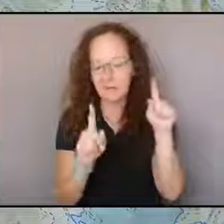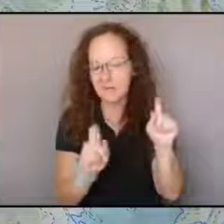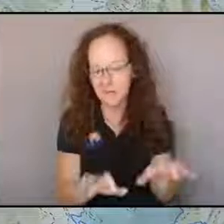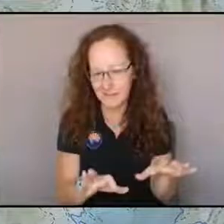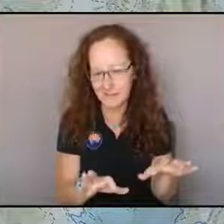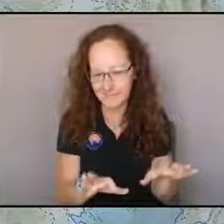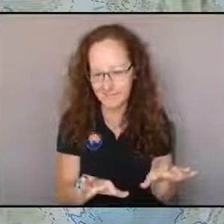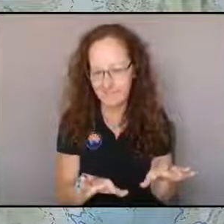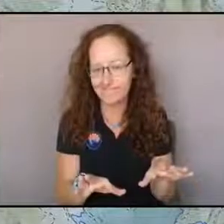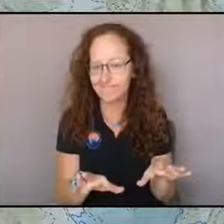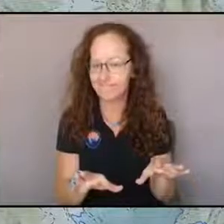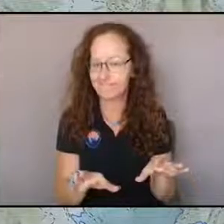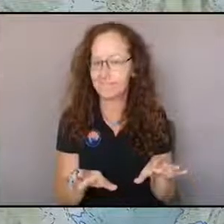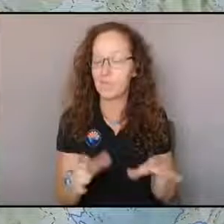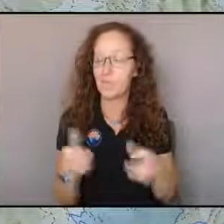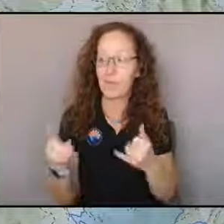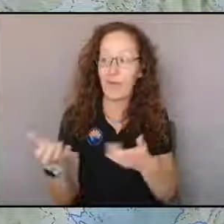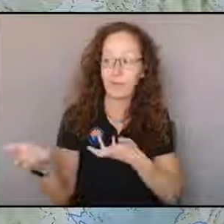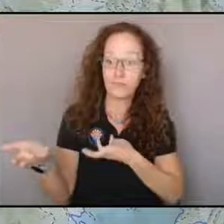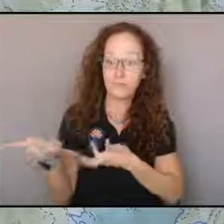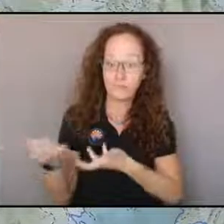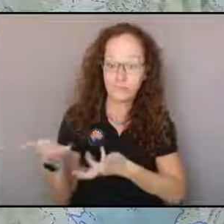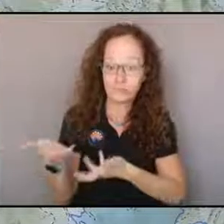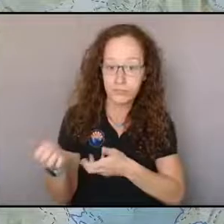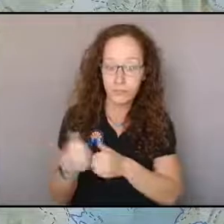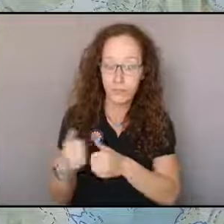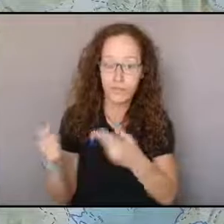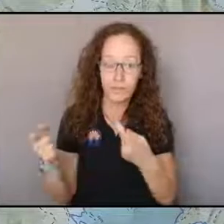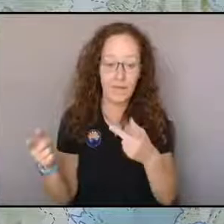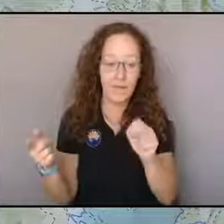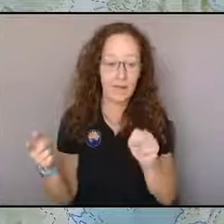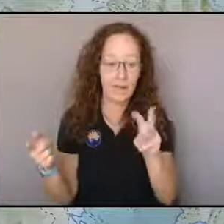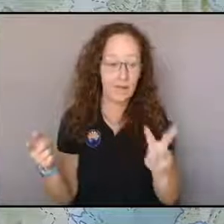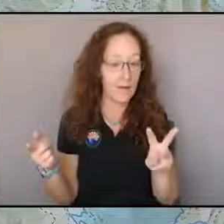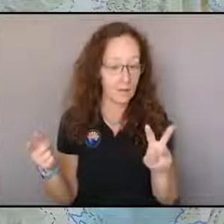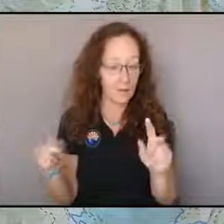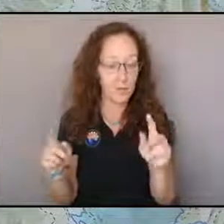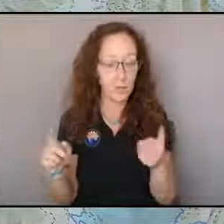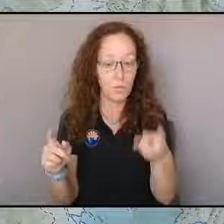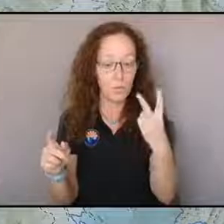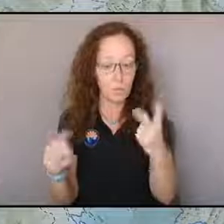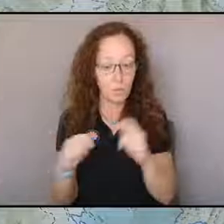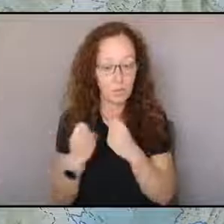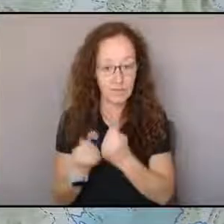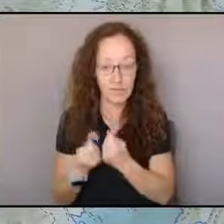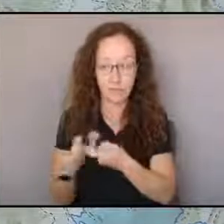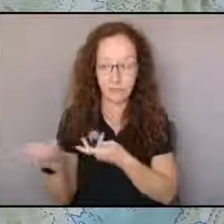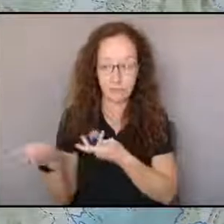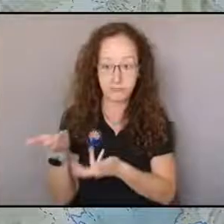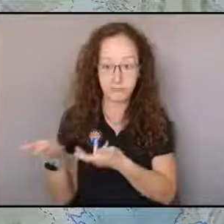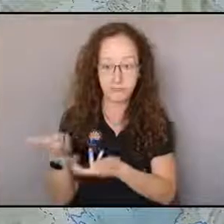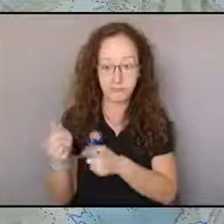AS WE INTERACT WITH OUR COUNTERPARTS FROM THE PNW2 TEAM, ONE OF THE THINGS WE DO AS FAR AS THE STRATEGIC